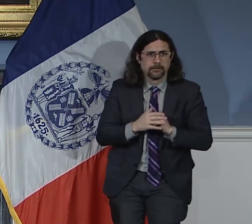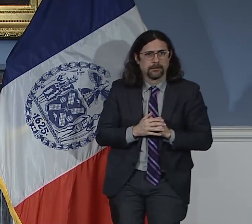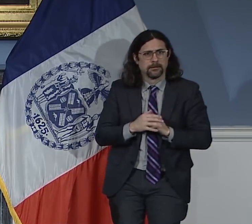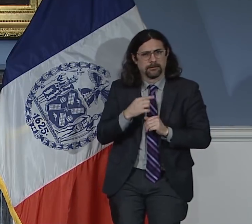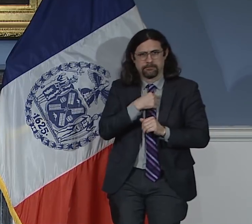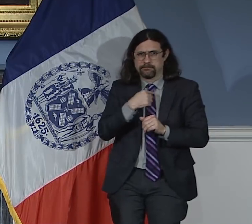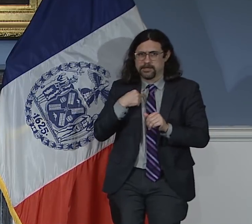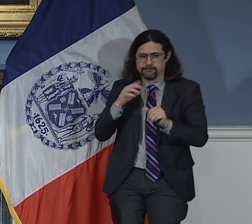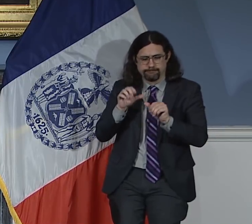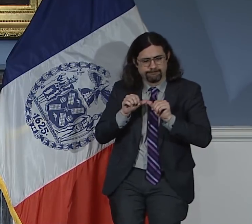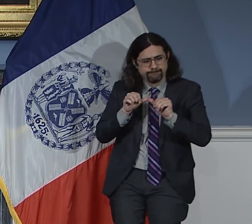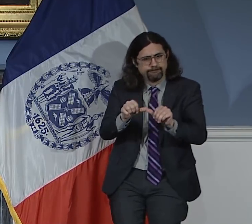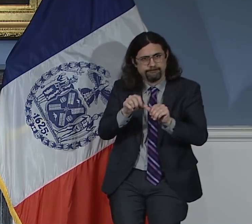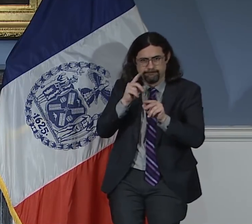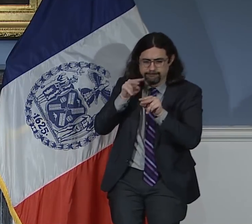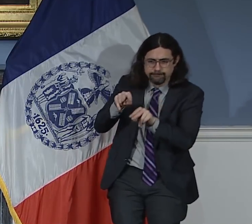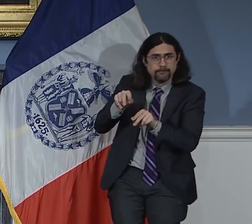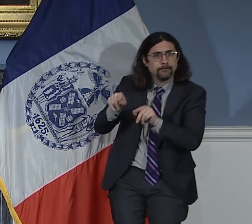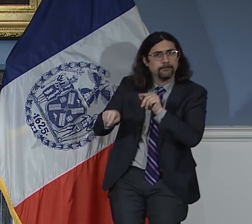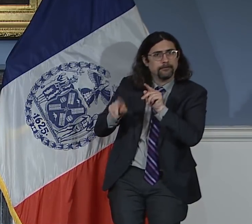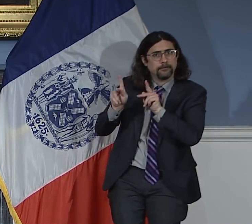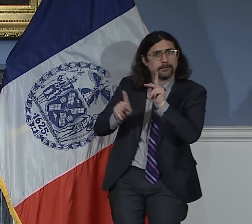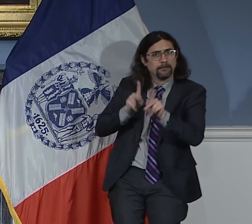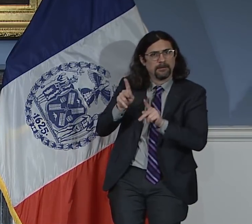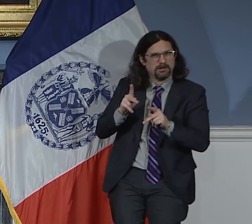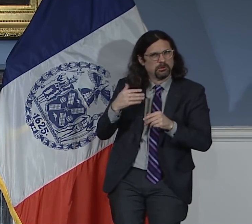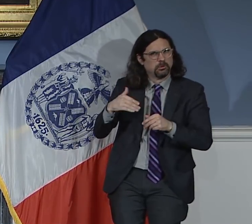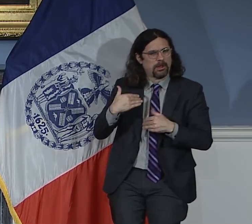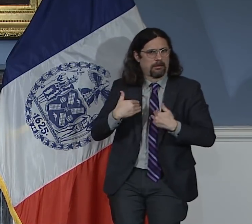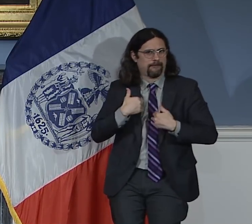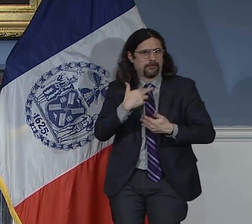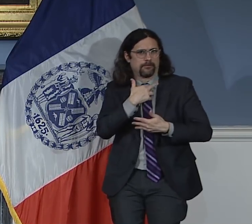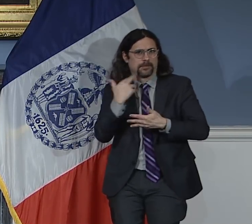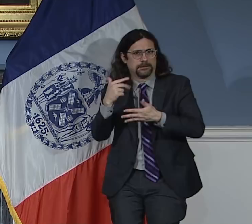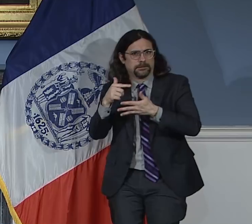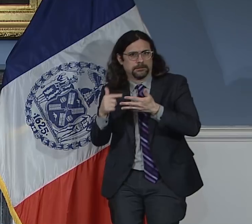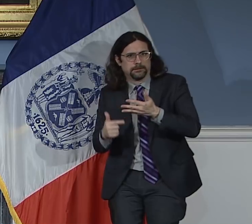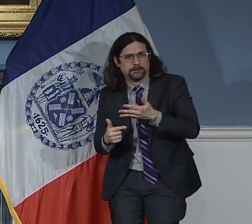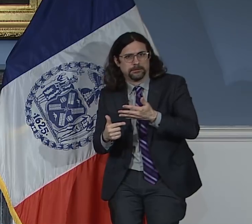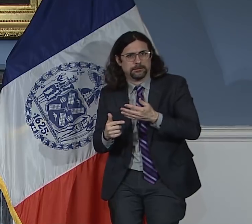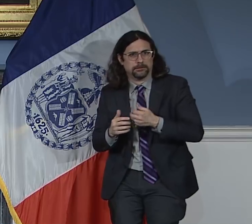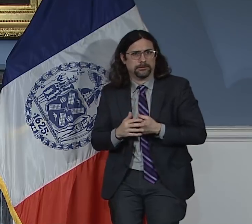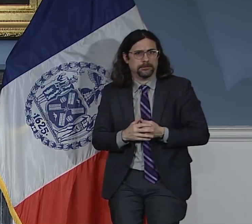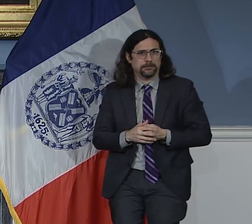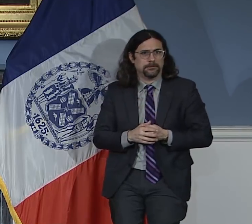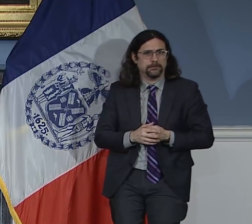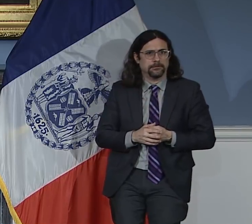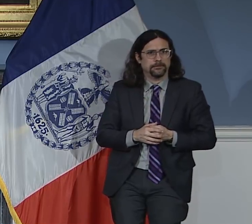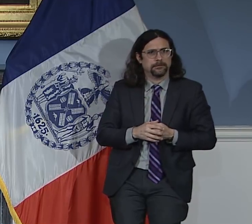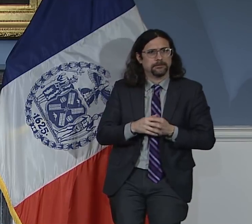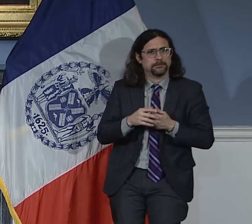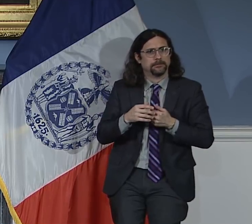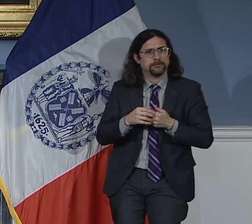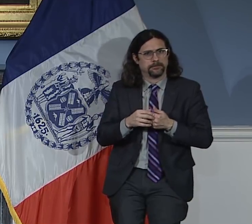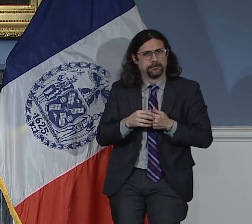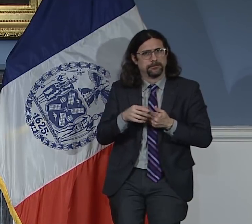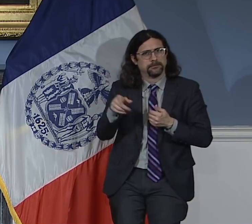SO LET'S KEEP THE FOCUS ON THOSE IN NEED, THOSE WHO ARE MOST VULNERABLE. LET'S HELP THEM OUT. ANY TIMEOU Y CAN